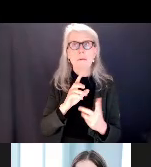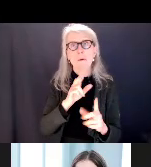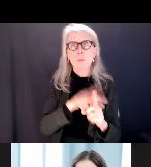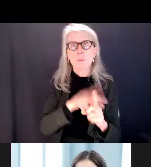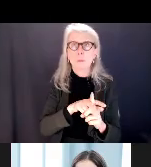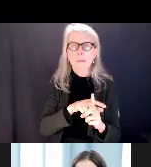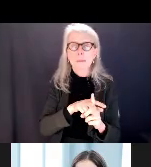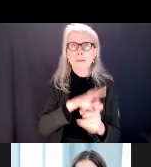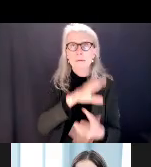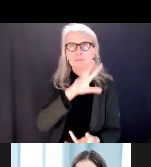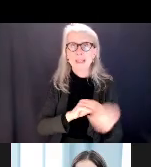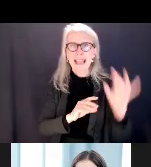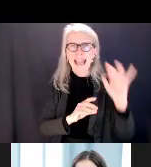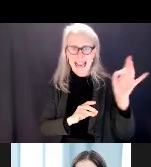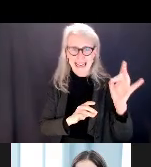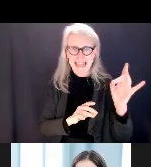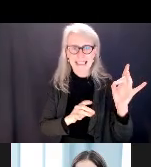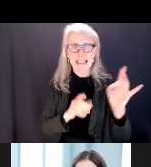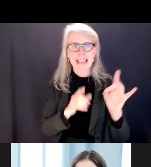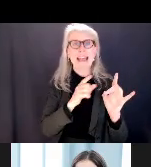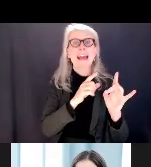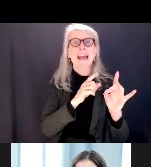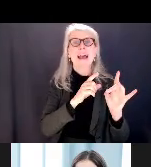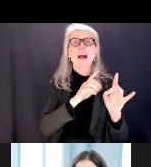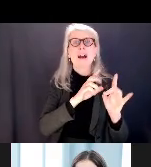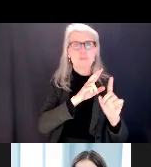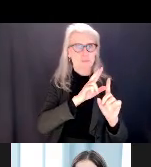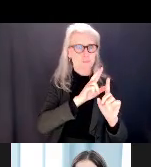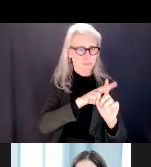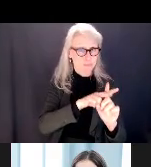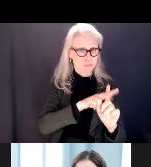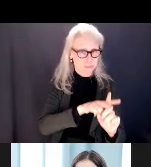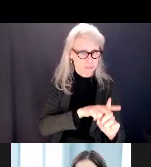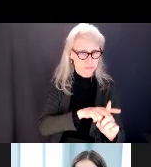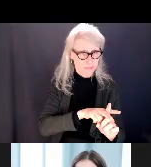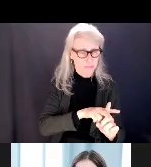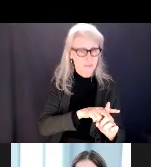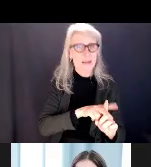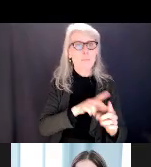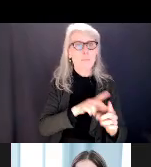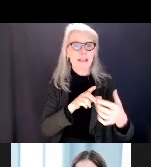you have a longer period of care. Um, but the time between those appointments could be two weeks,